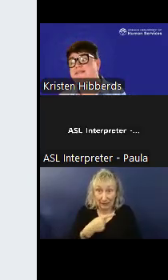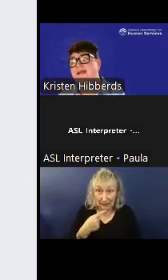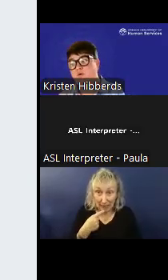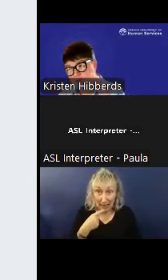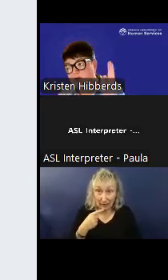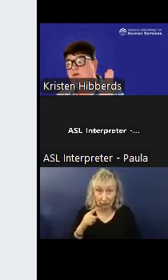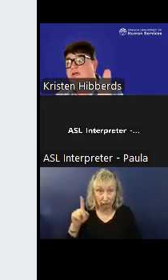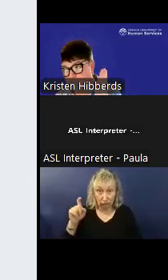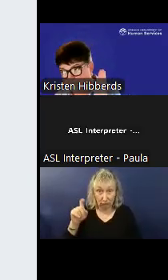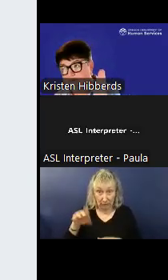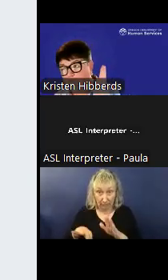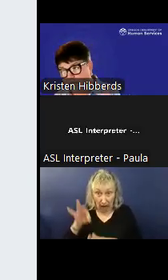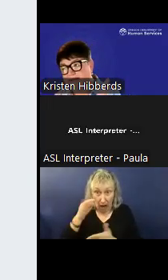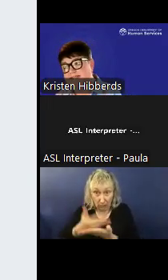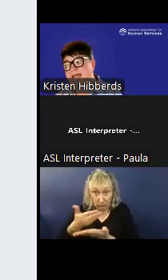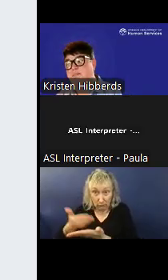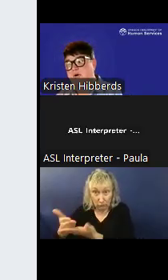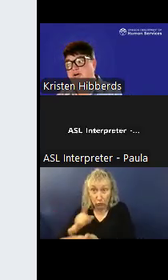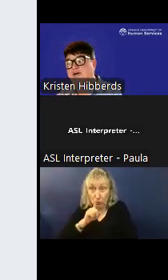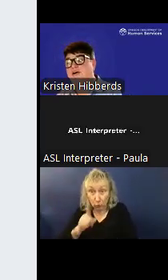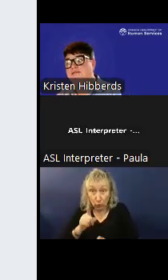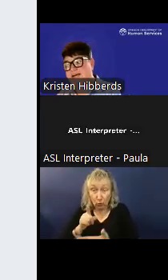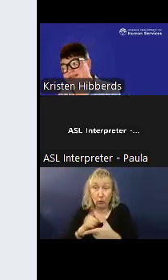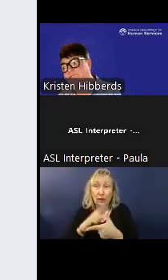Then it would be 1 intake per victim.